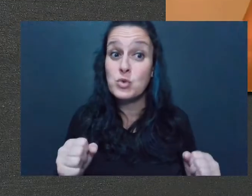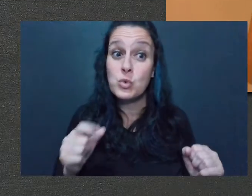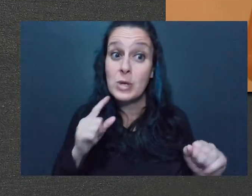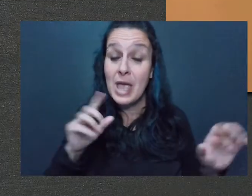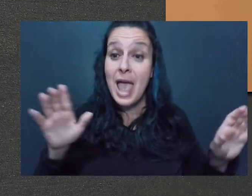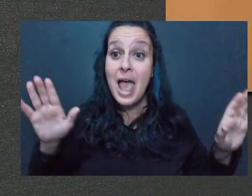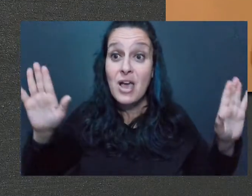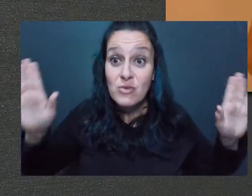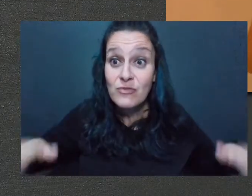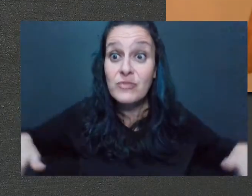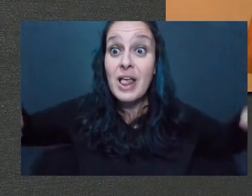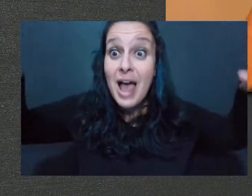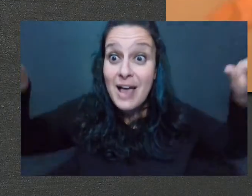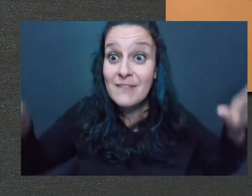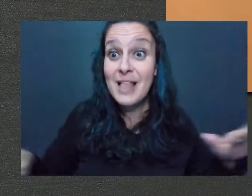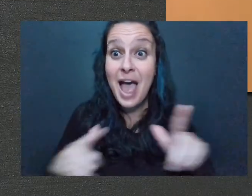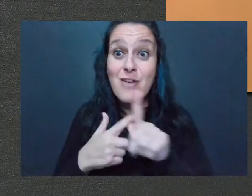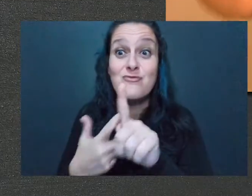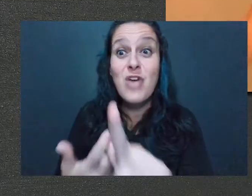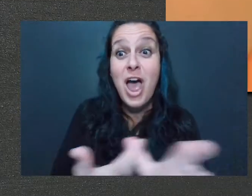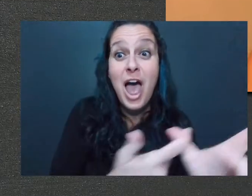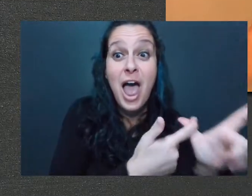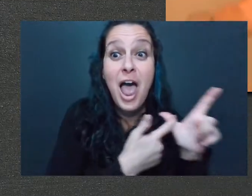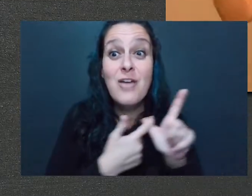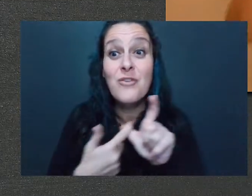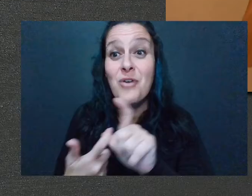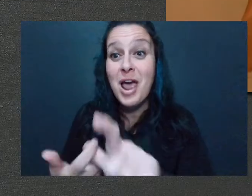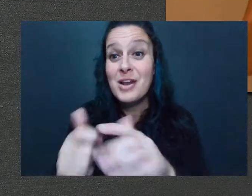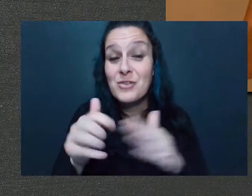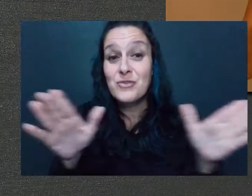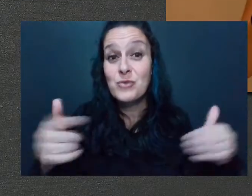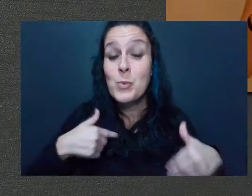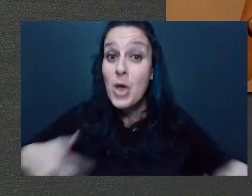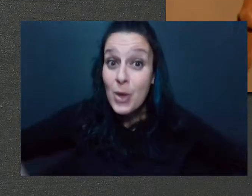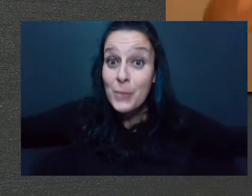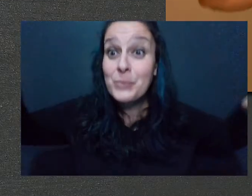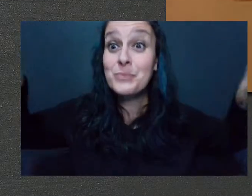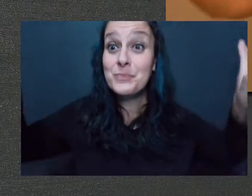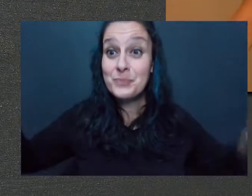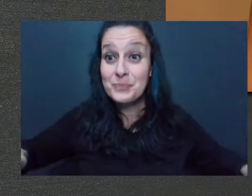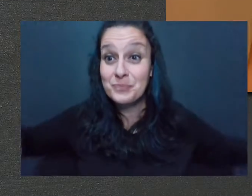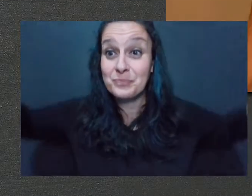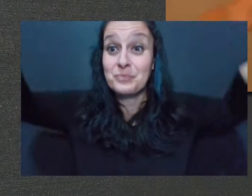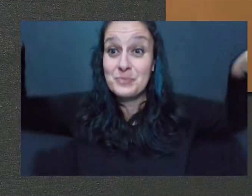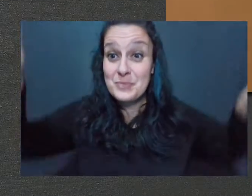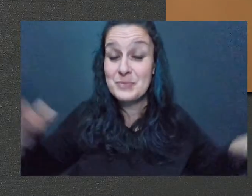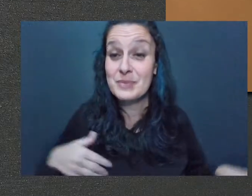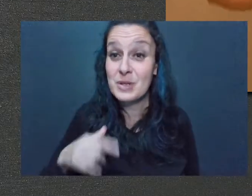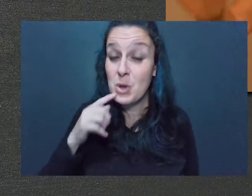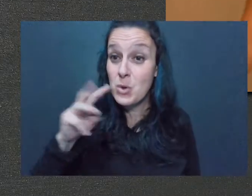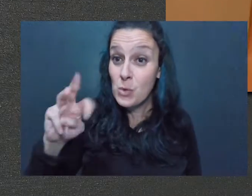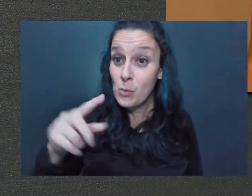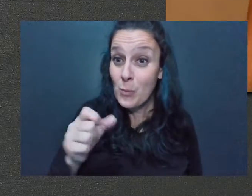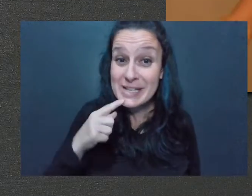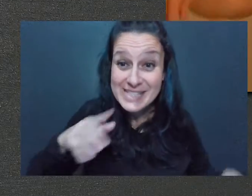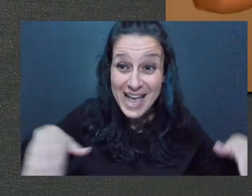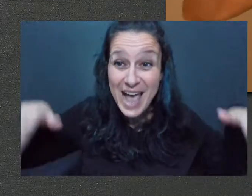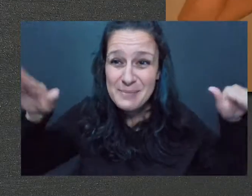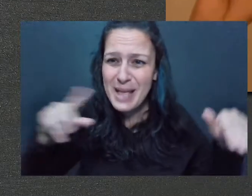you can run around the room while you're doing that too. Because when they put their wings up and down and they're flying,